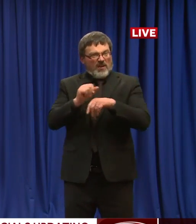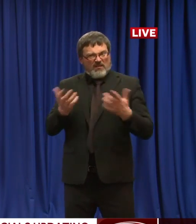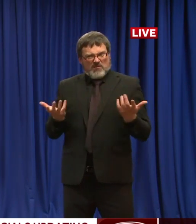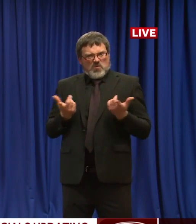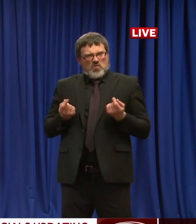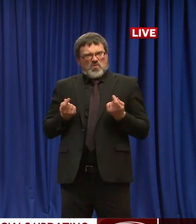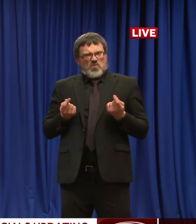IT BETWEEN FACILITIES.